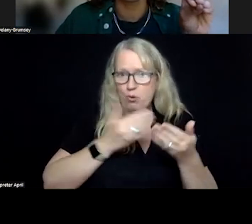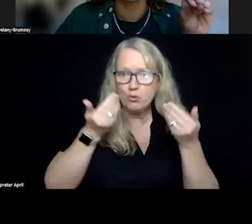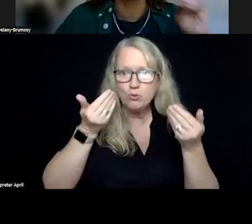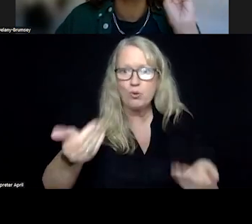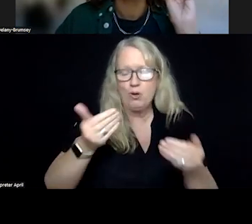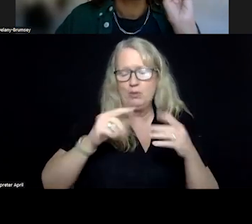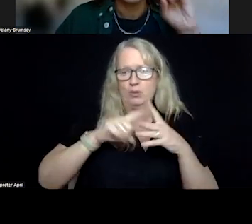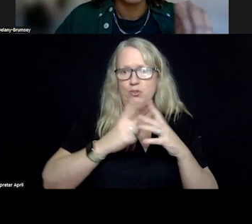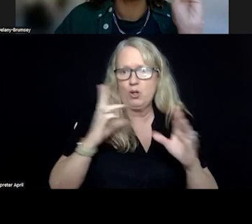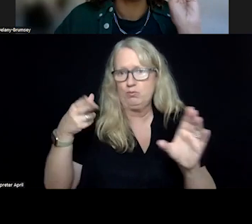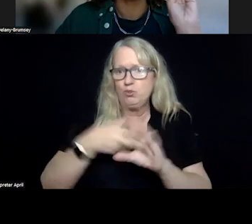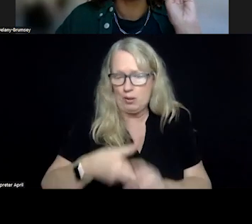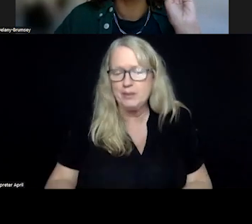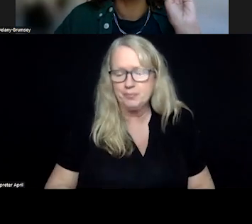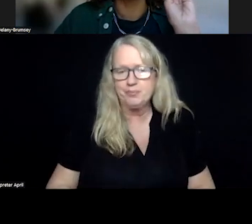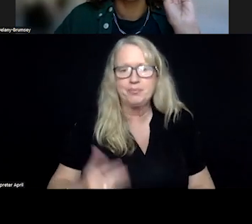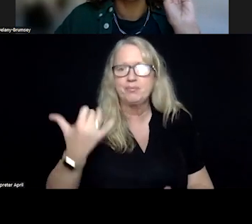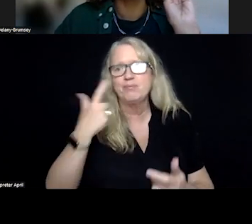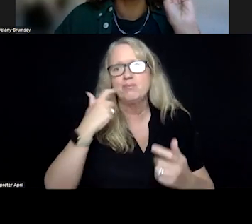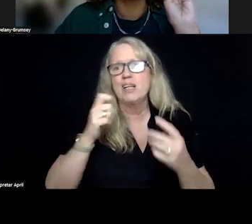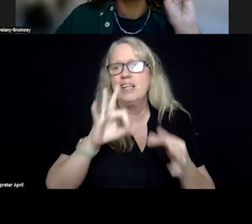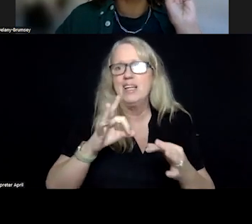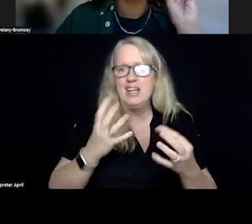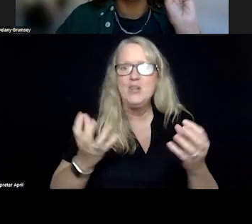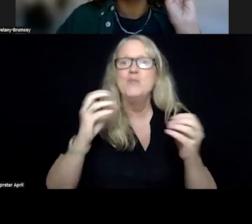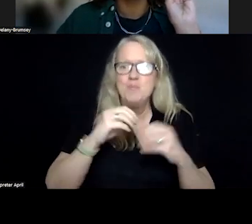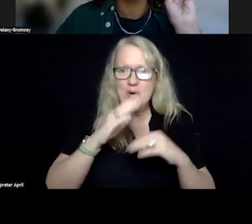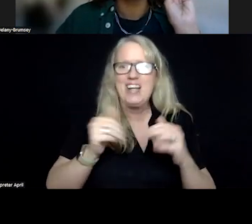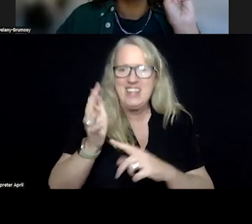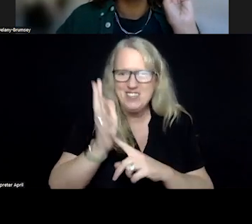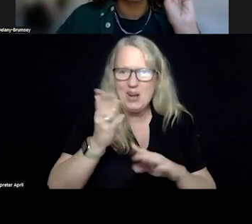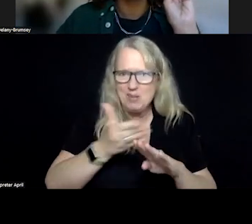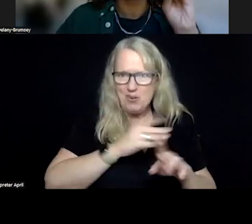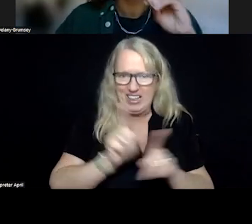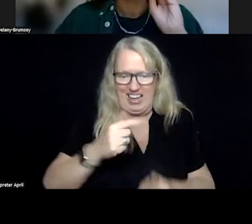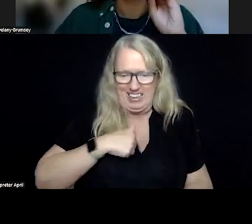COME IN. IDEALLY YOU DO IT BEFORE FIVE MINUTES LIKE I DID TODAY.